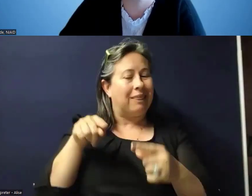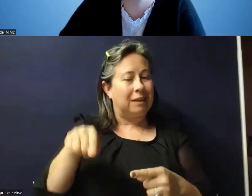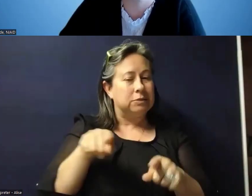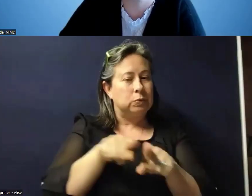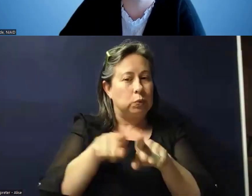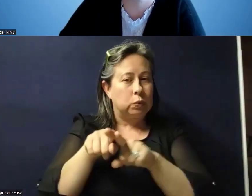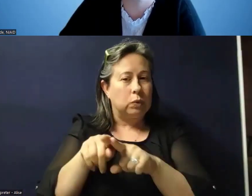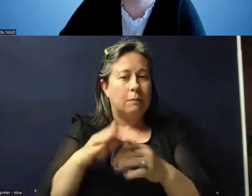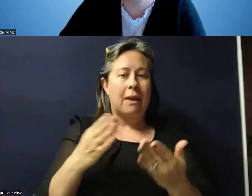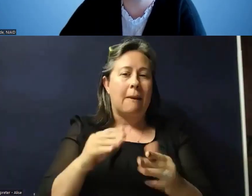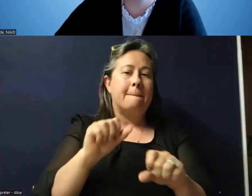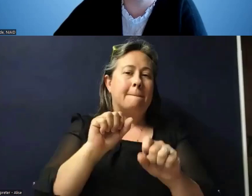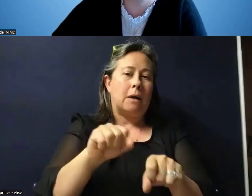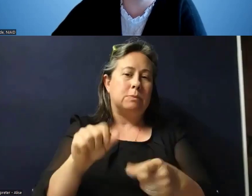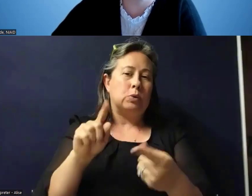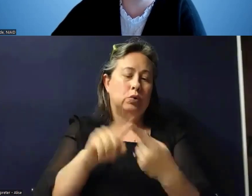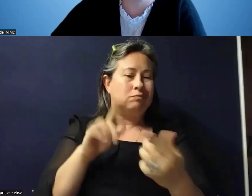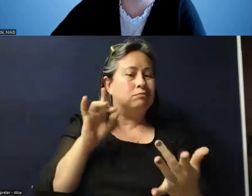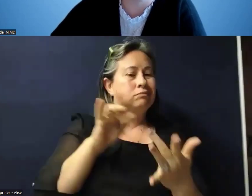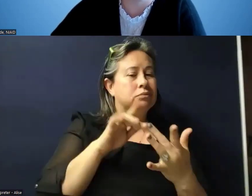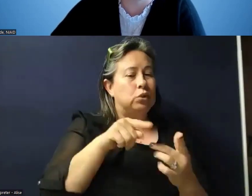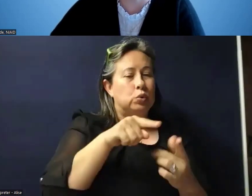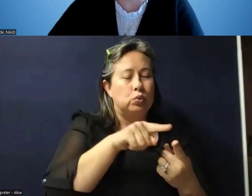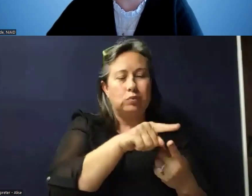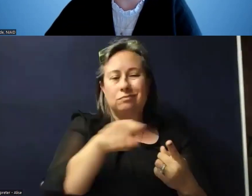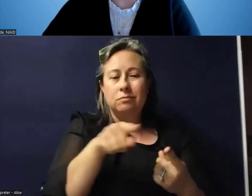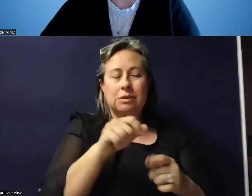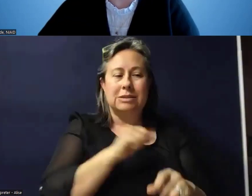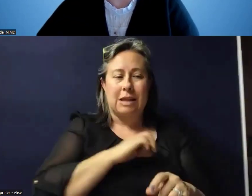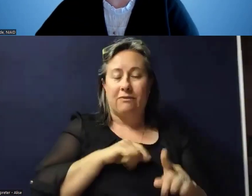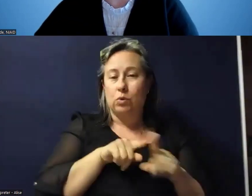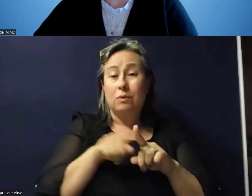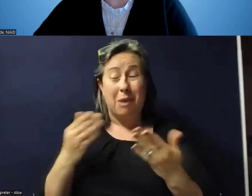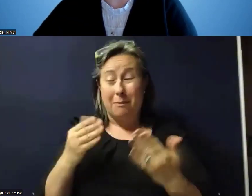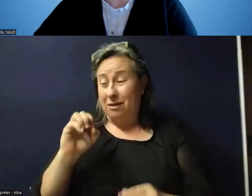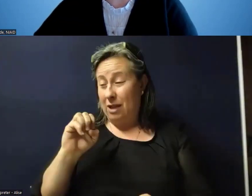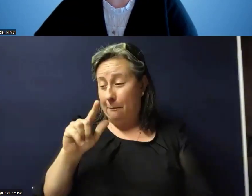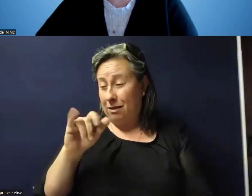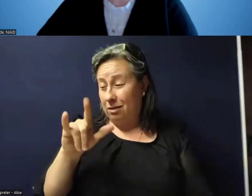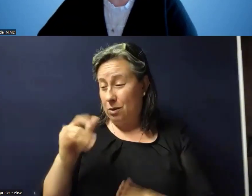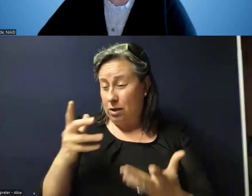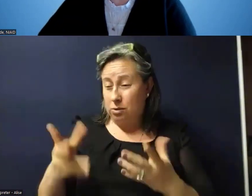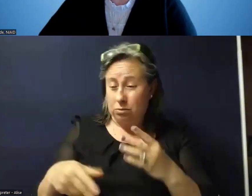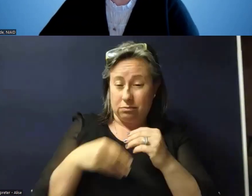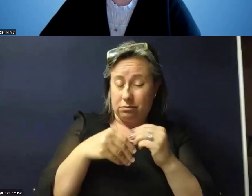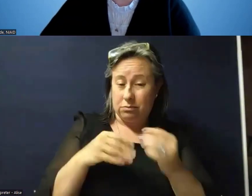to those staff as well. I don't know if Emily wants to comment on that. Emily Linde: Well, I think we're unique.